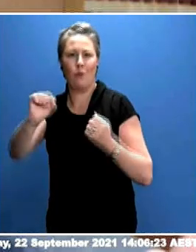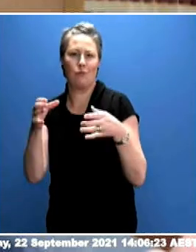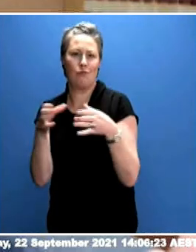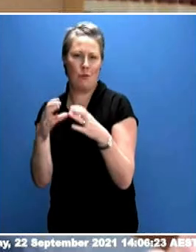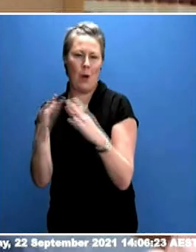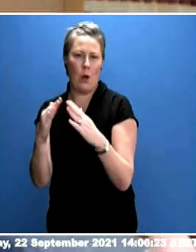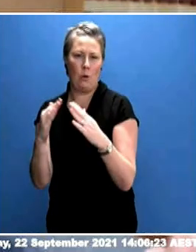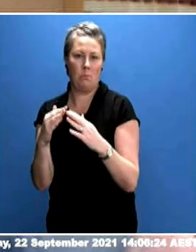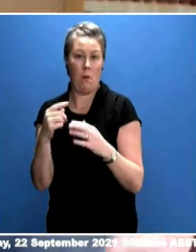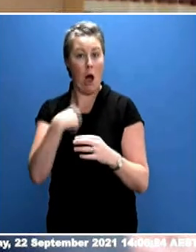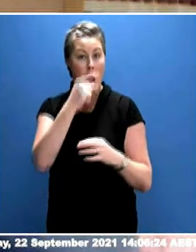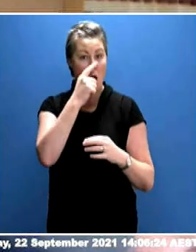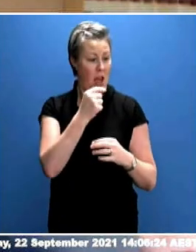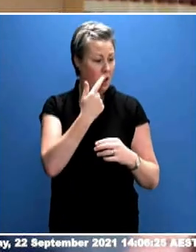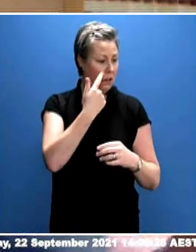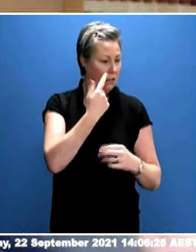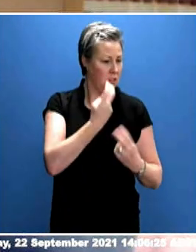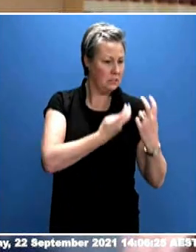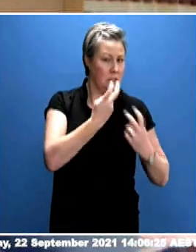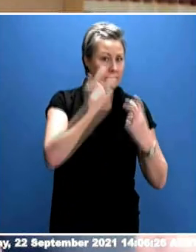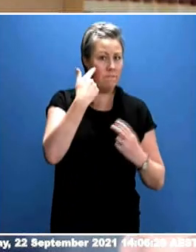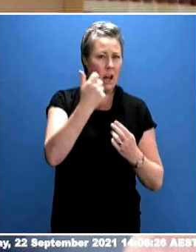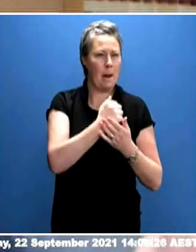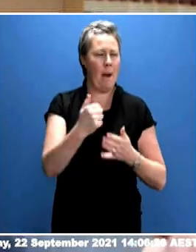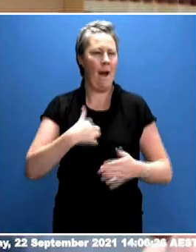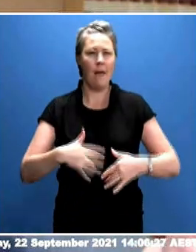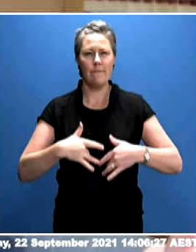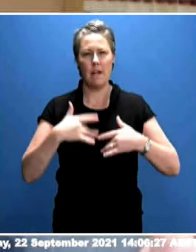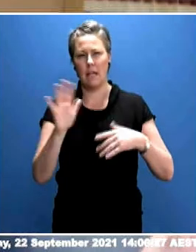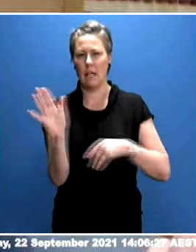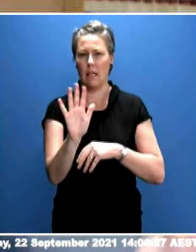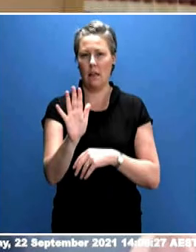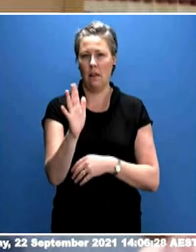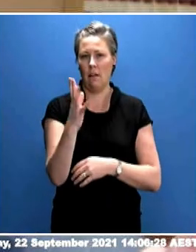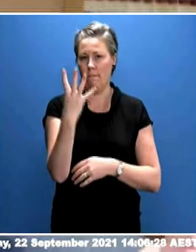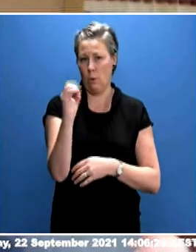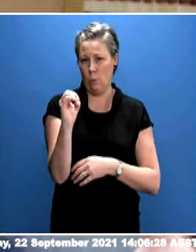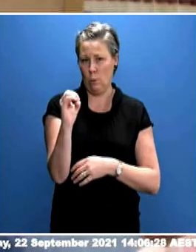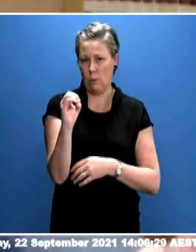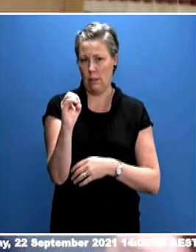the number for you, but it's in the proximity of around, but I wouldn't like to cite that number ---